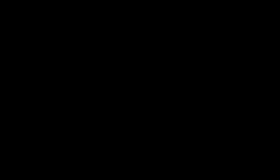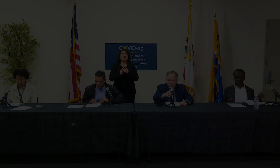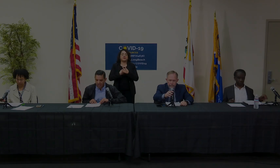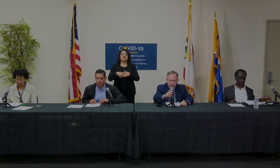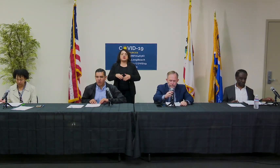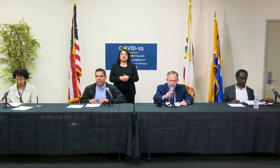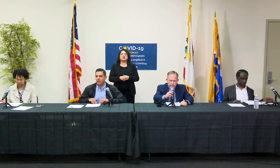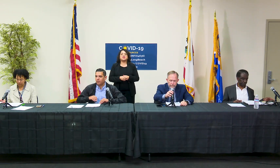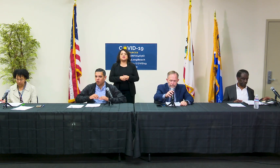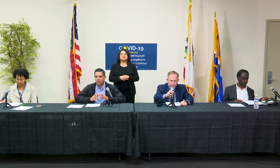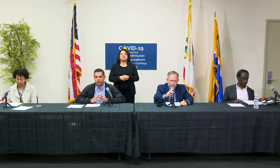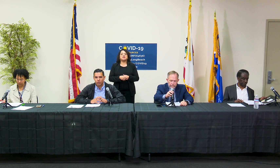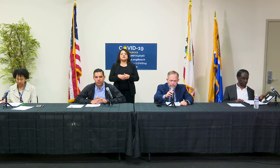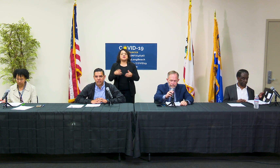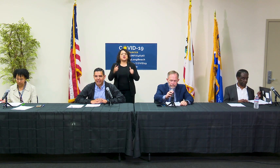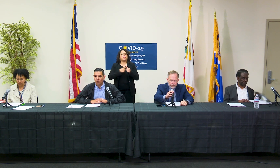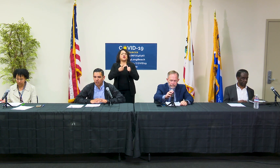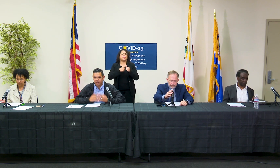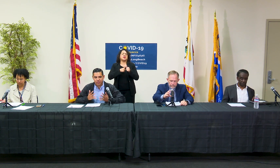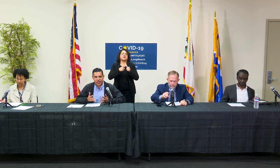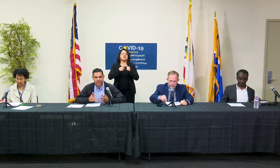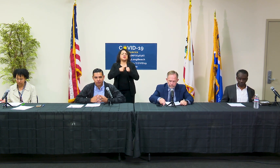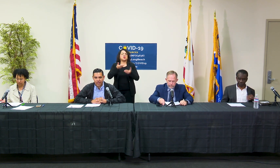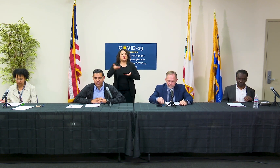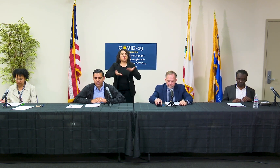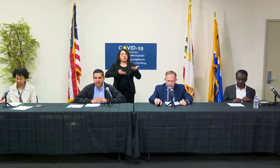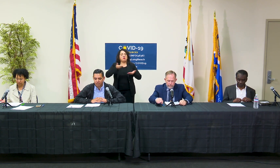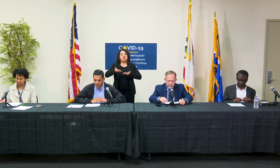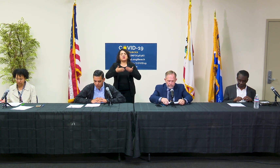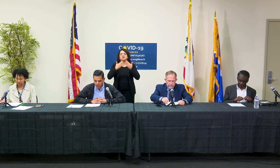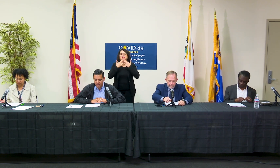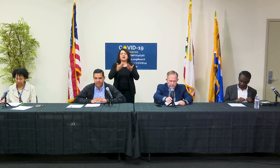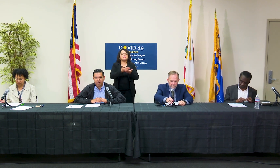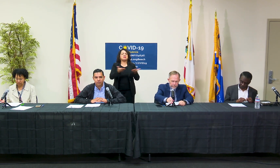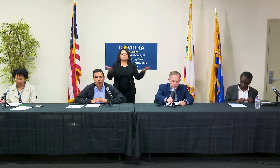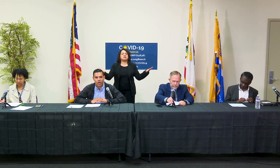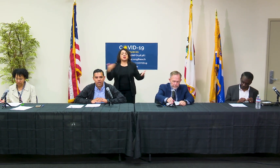I want to of course first welcome and thank everybody members of the media for